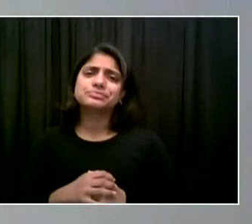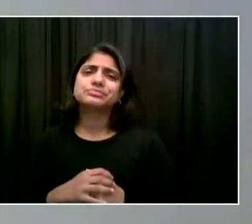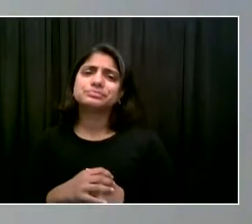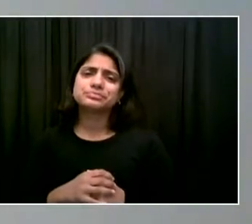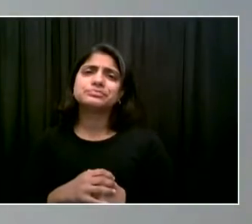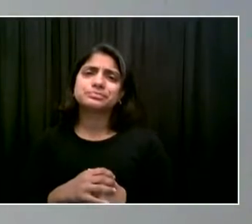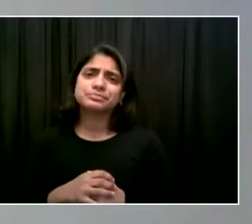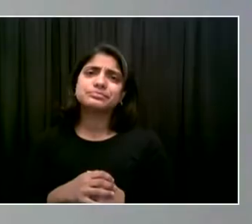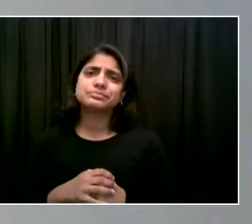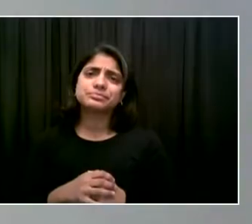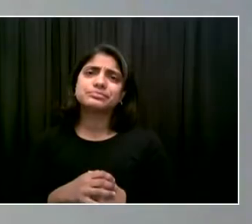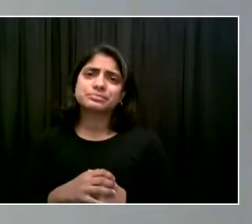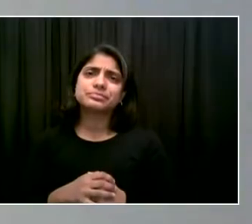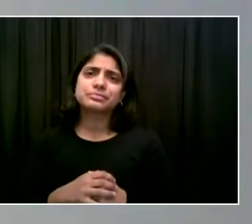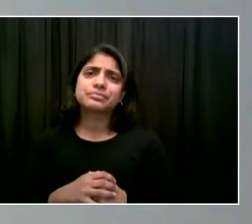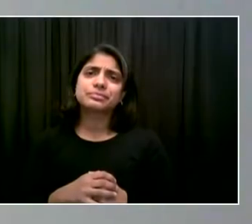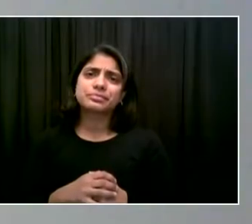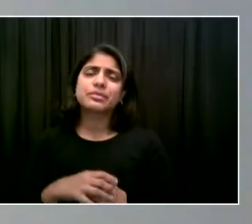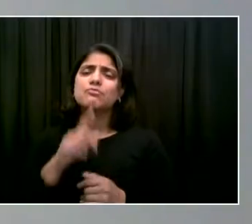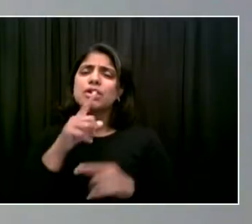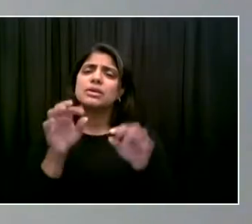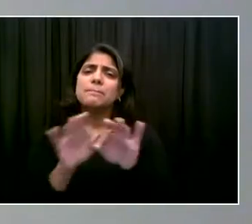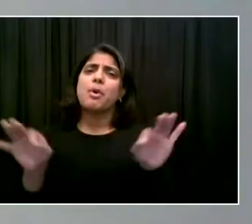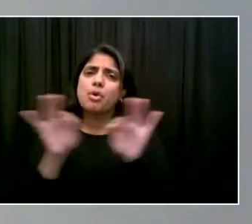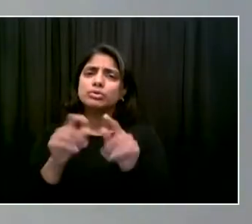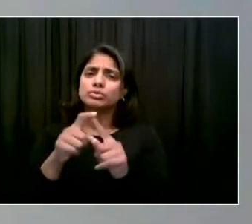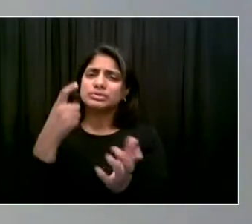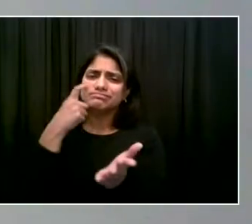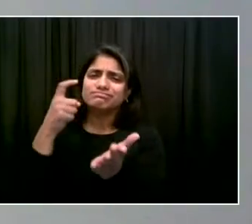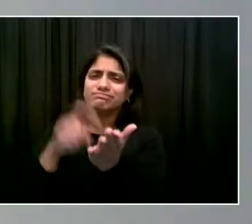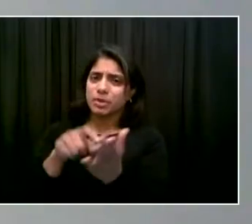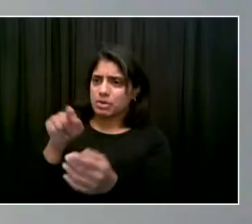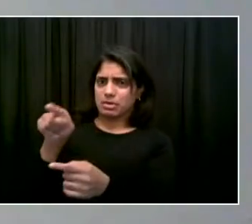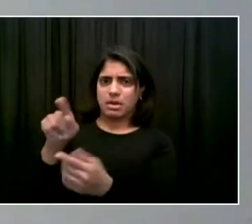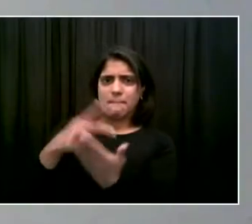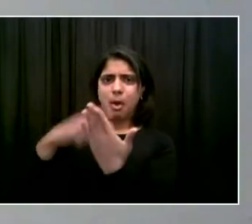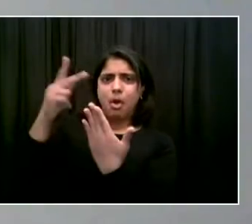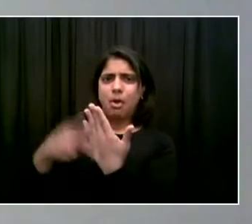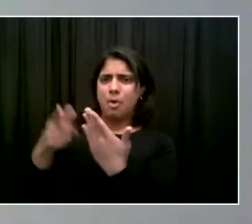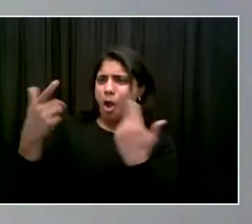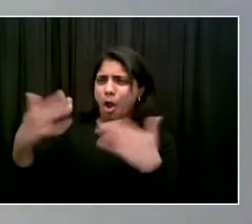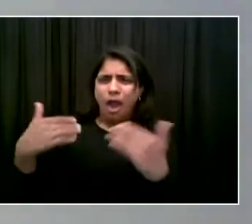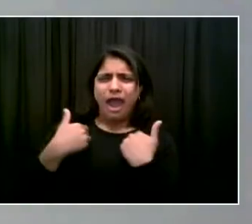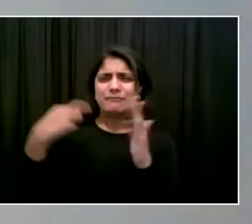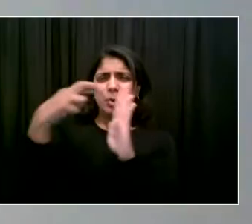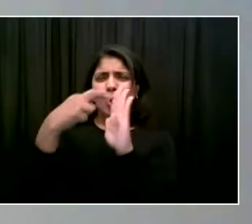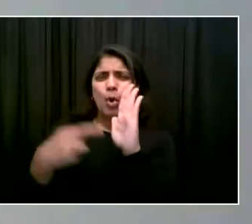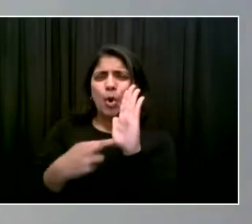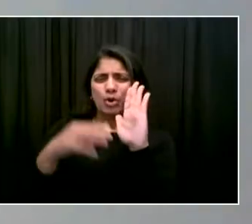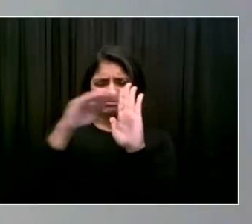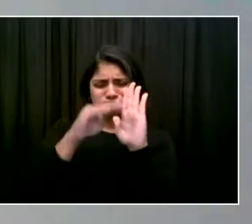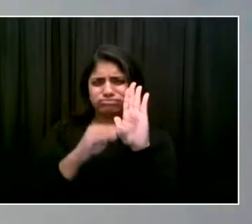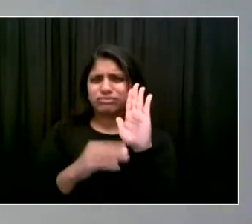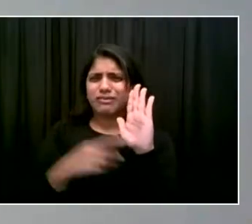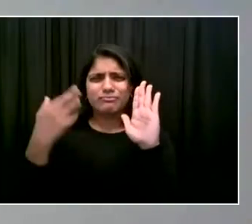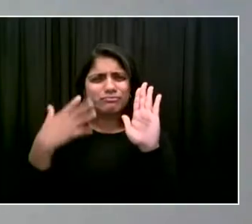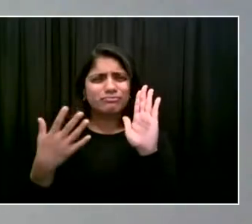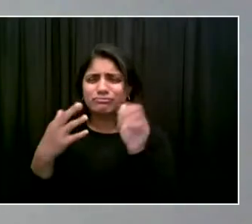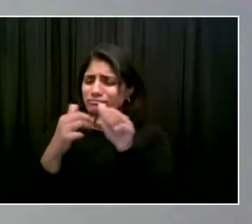NOTE THAT ALONG WITH FREQUENTLY ASKED QUESTIONS WE HAVE GUIDANCE AND MATERIALS